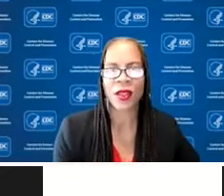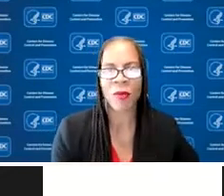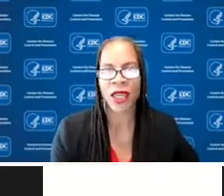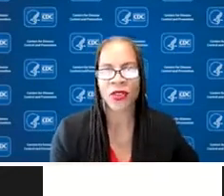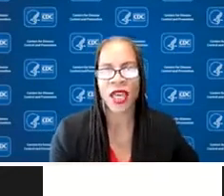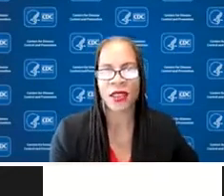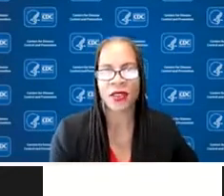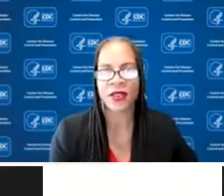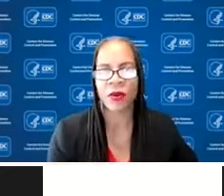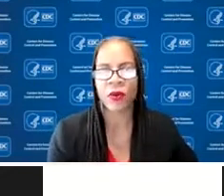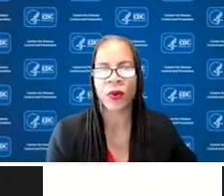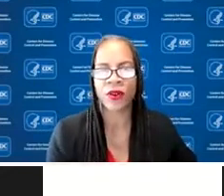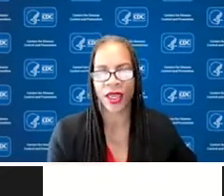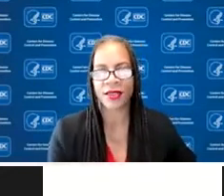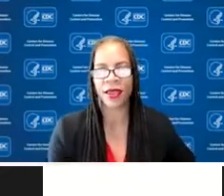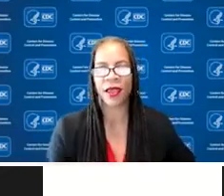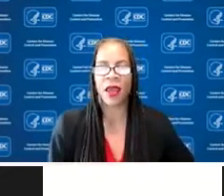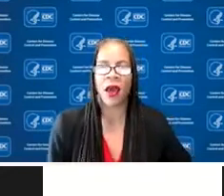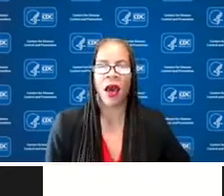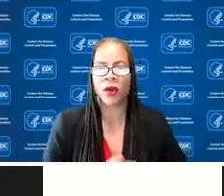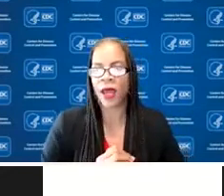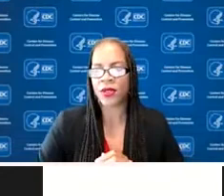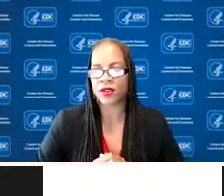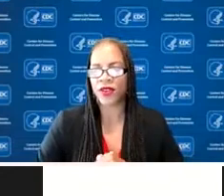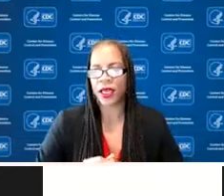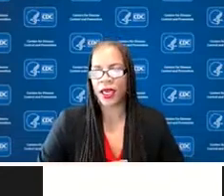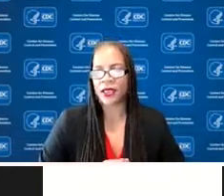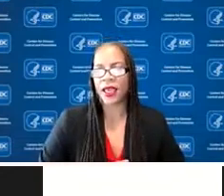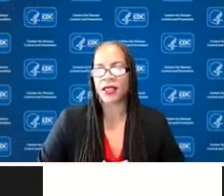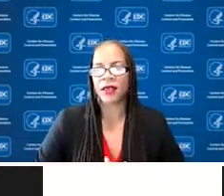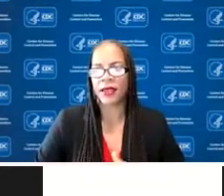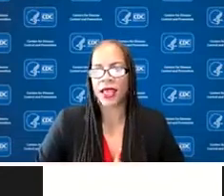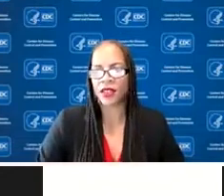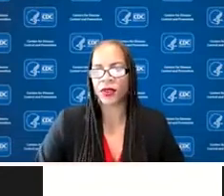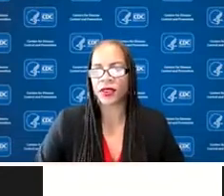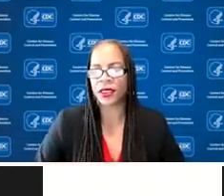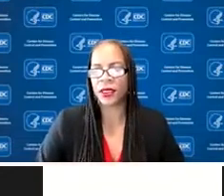was one of the major challenges that we were facing when I was serving as task force lead.